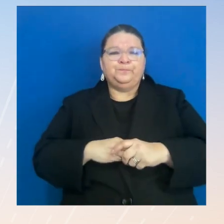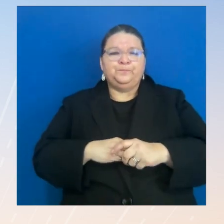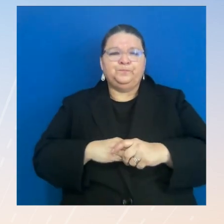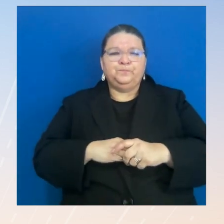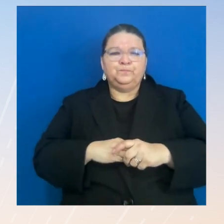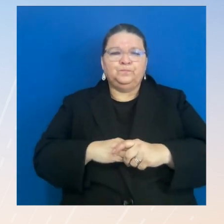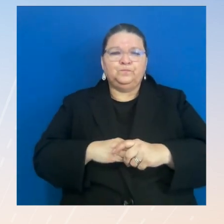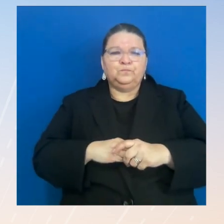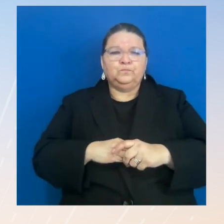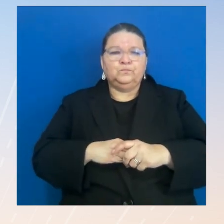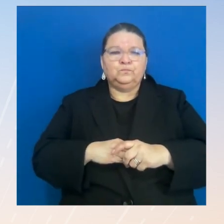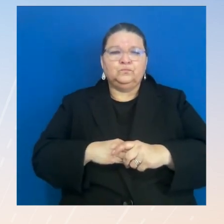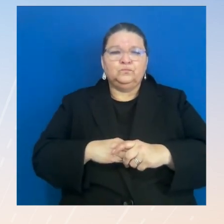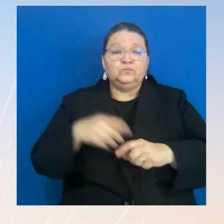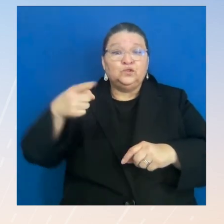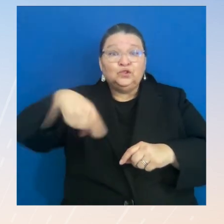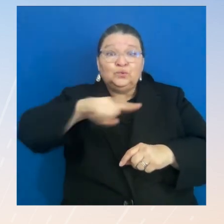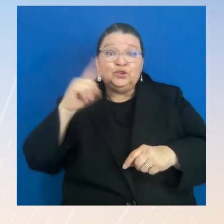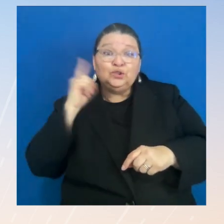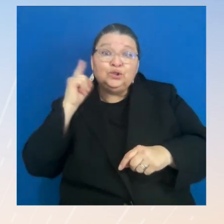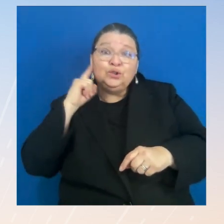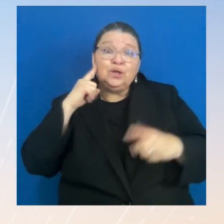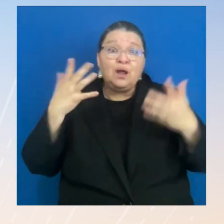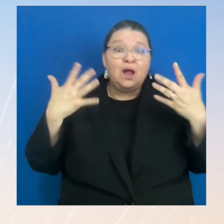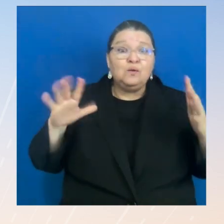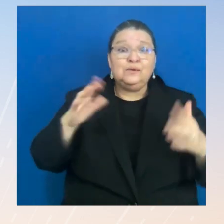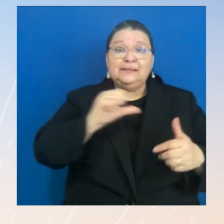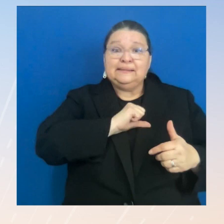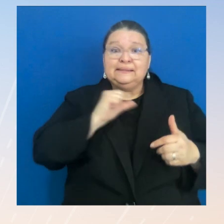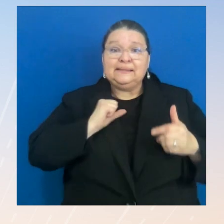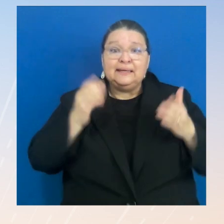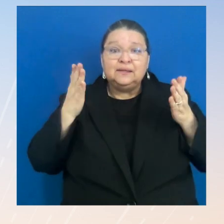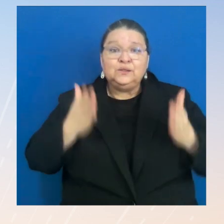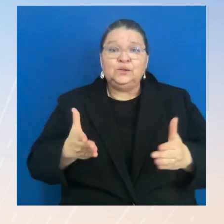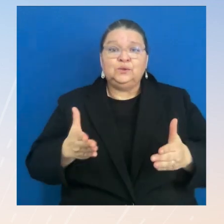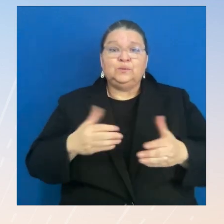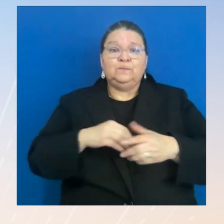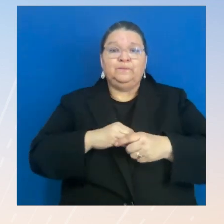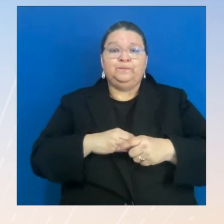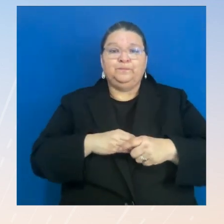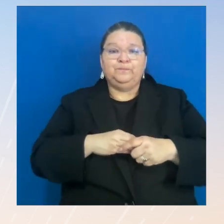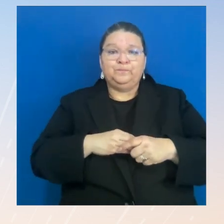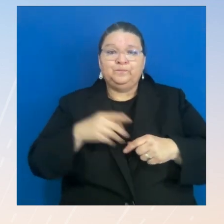senators come out of -- who agree with us on very little, who've come out and conveyed that she's qualified